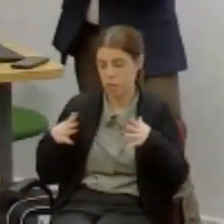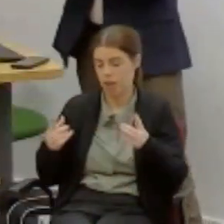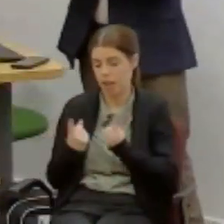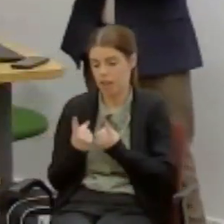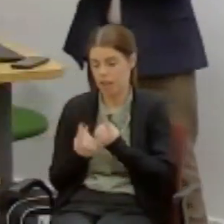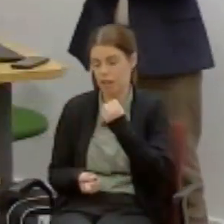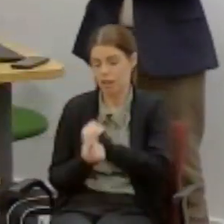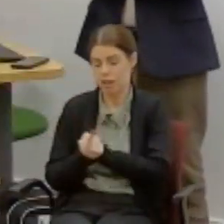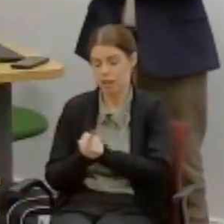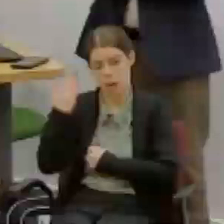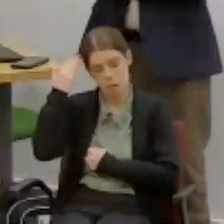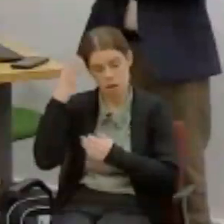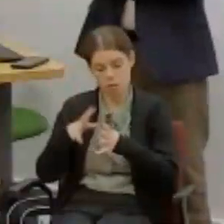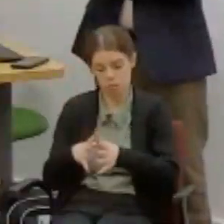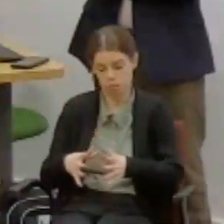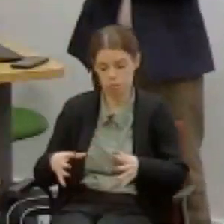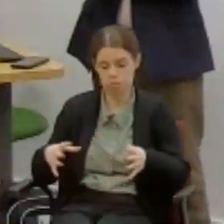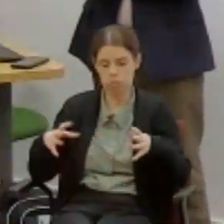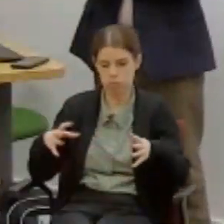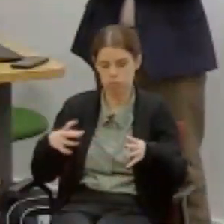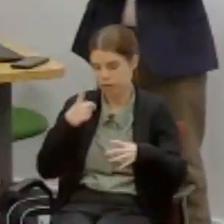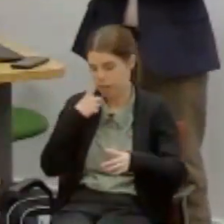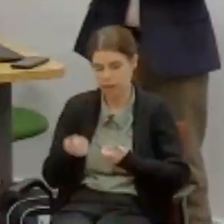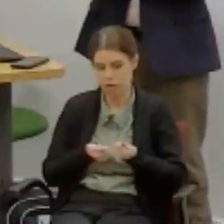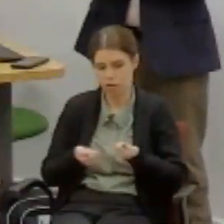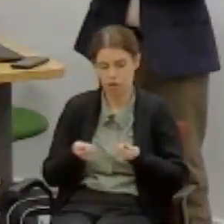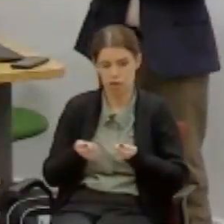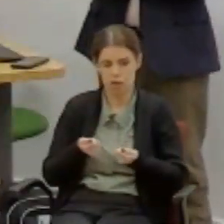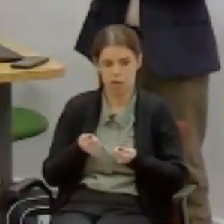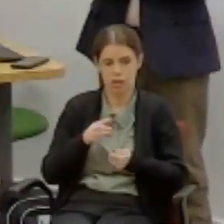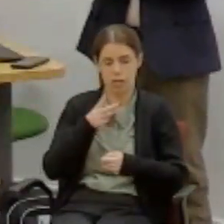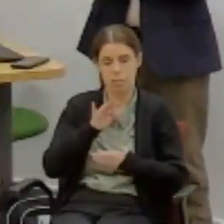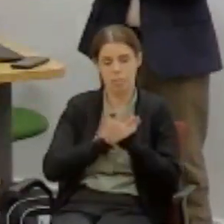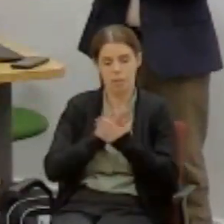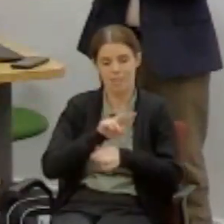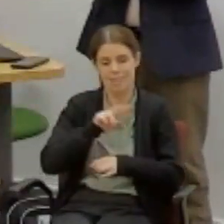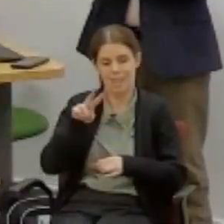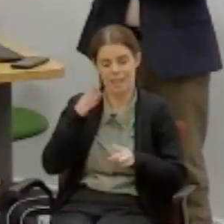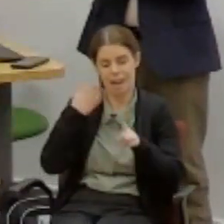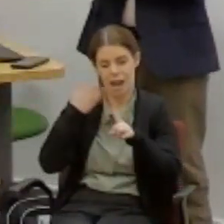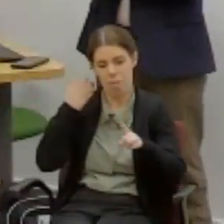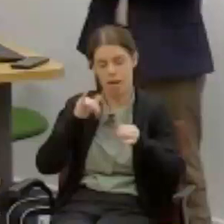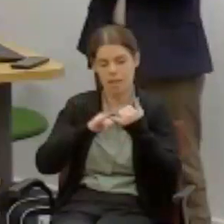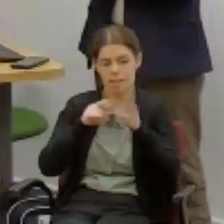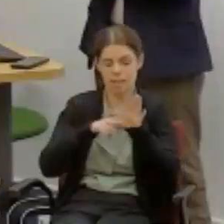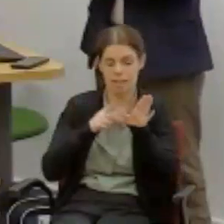But the brain just swells uncontrollably. Sometimes refer to second impact syndrome, and it's fantastically rare.